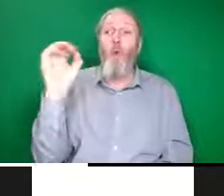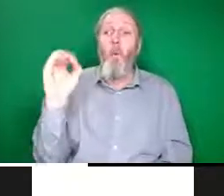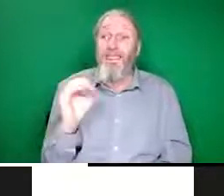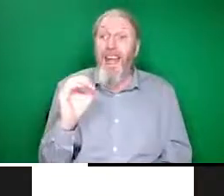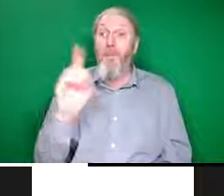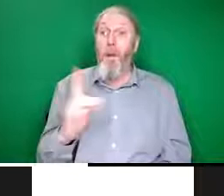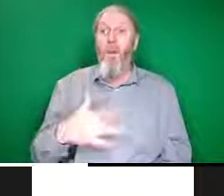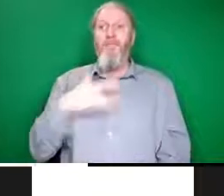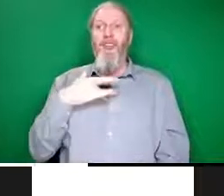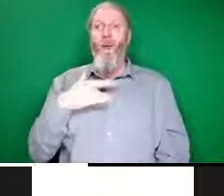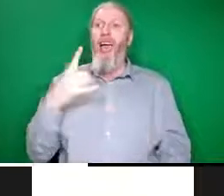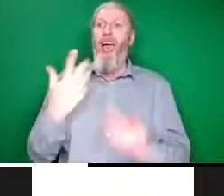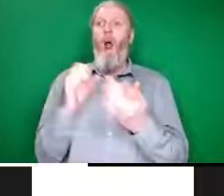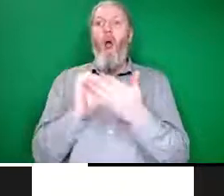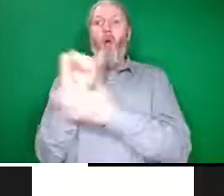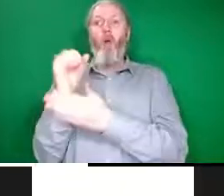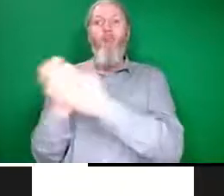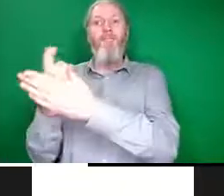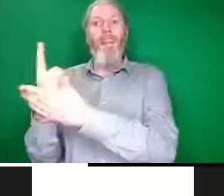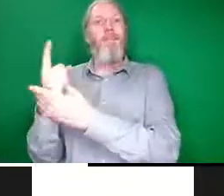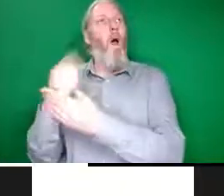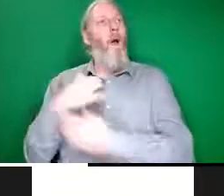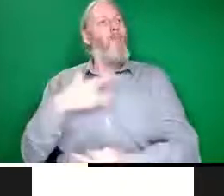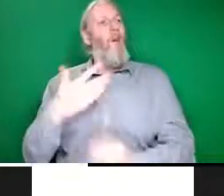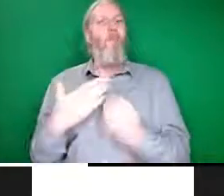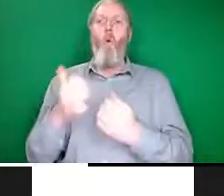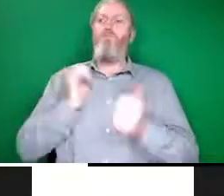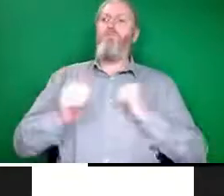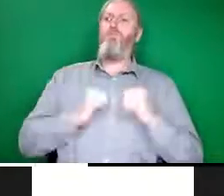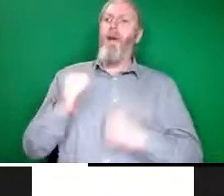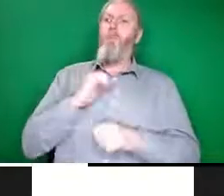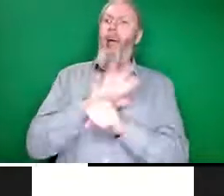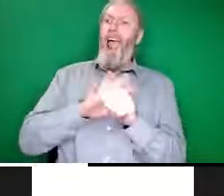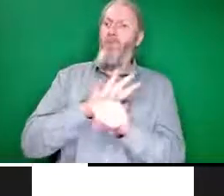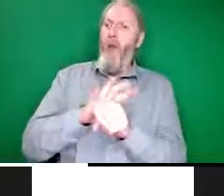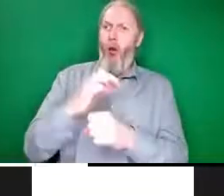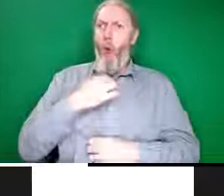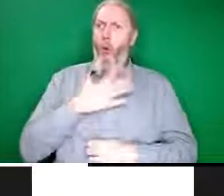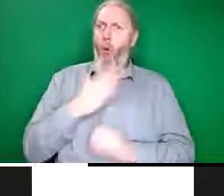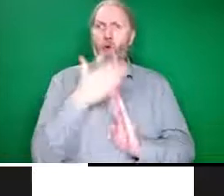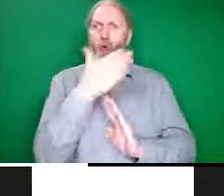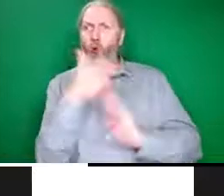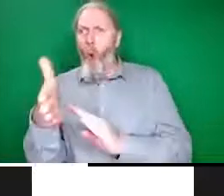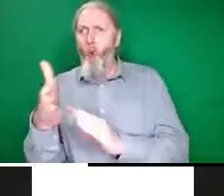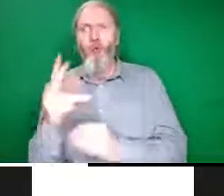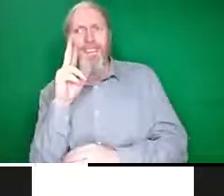example, Creative People and Places. We know that creativity and culture have an awful lot